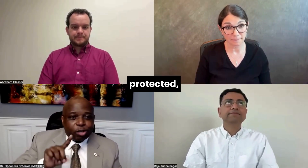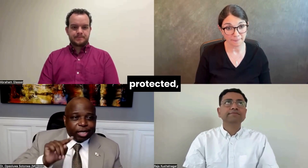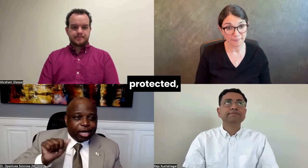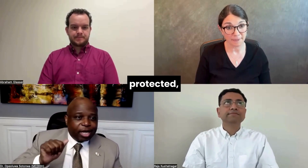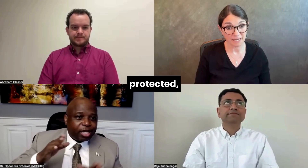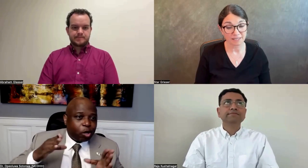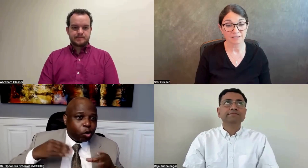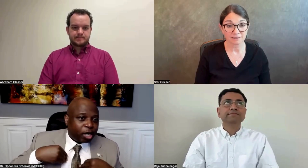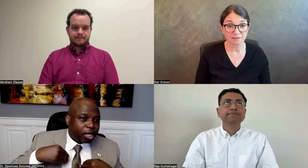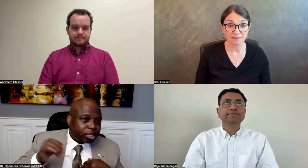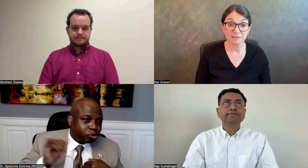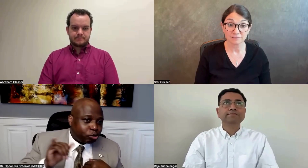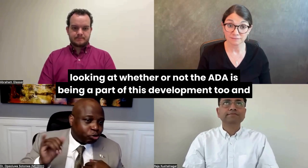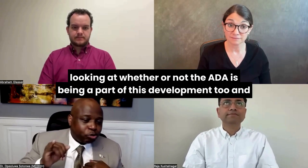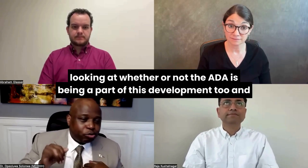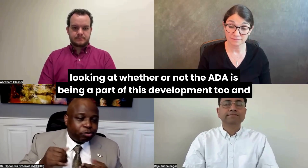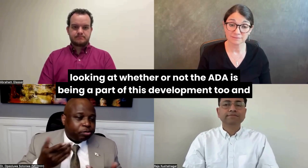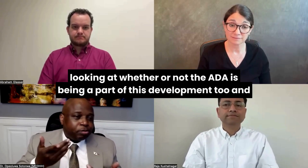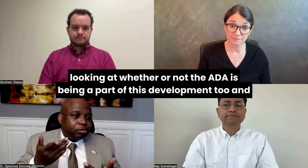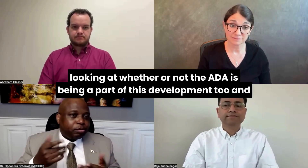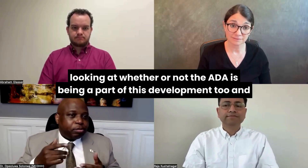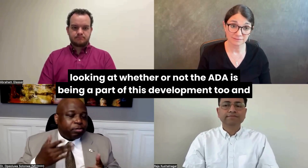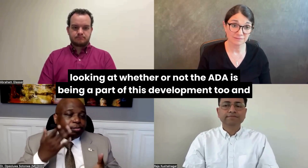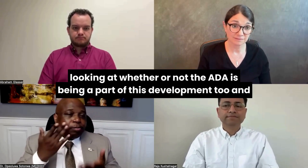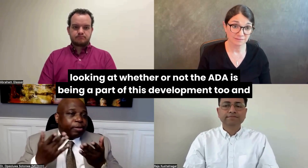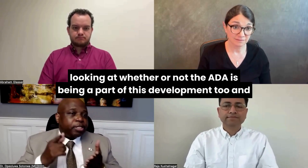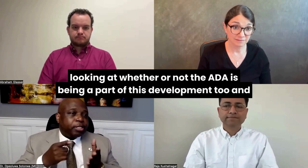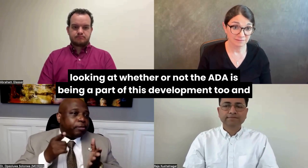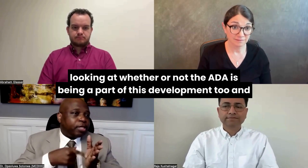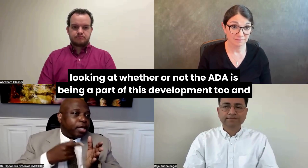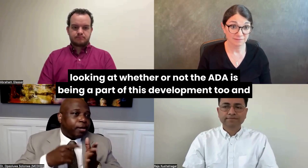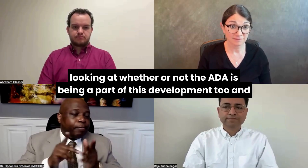looking at whether or not the ADA is being a part of this development too and